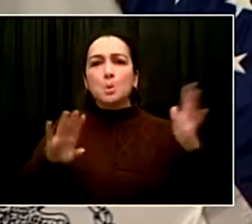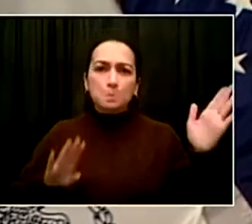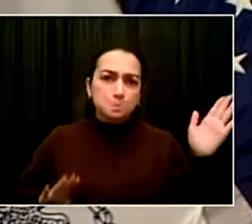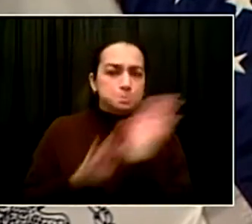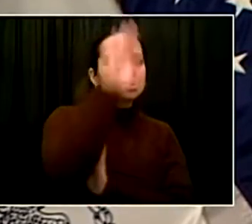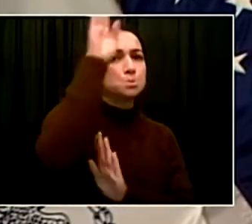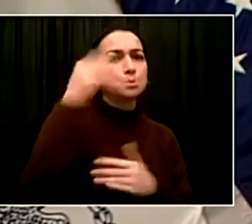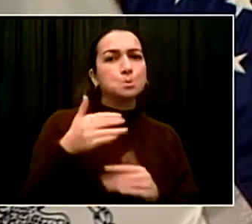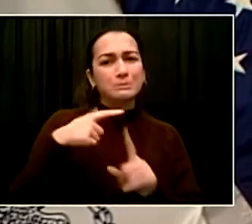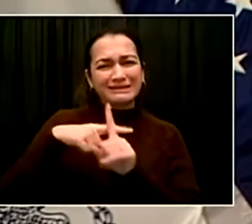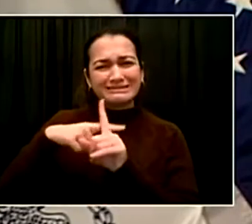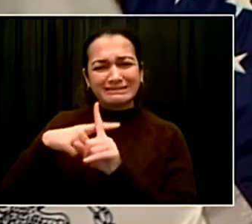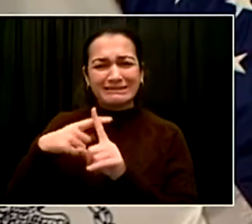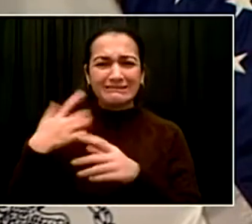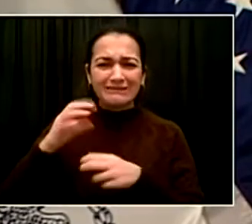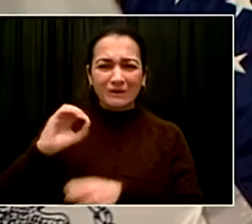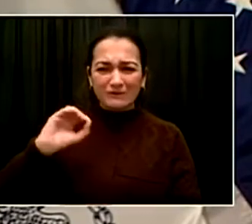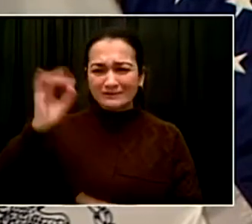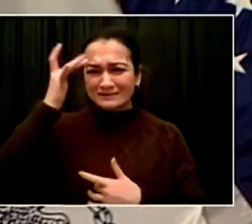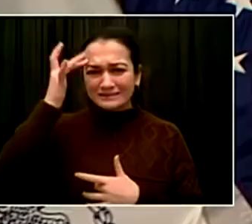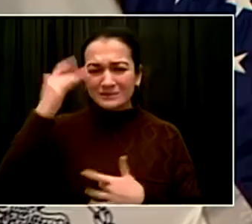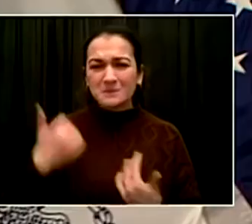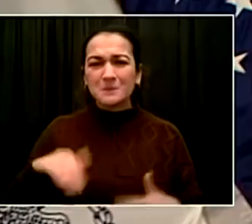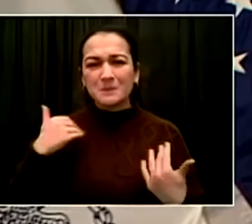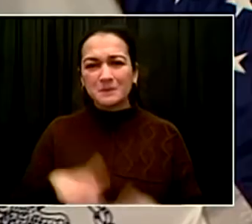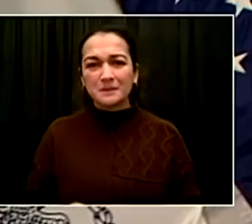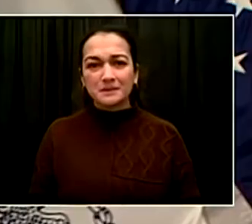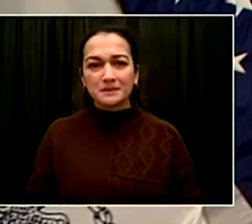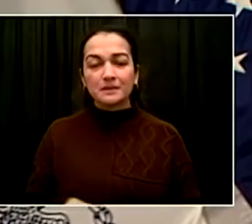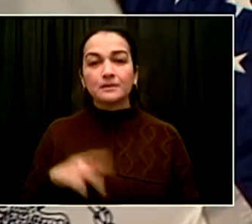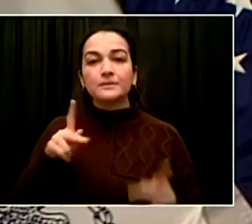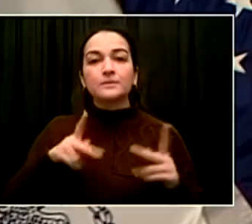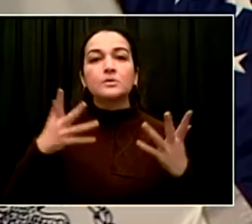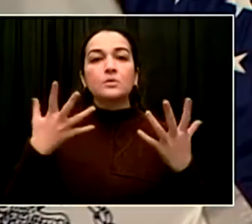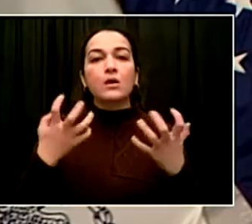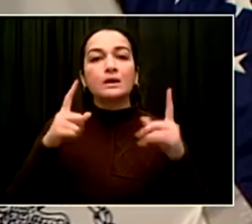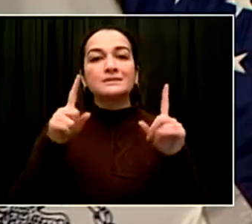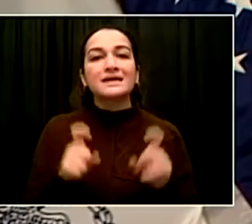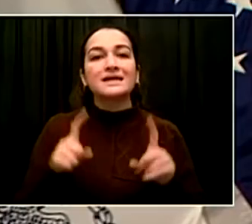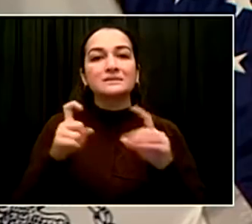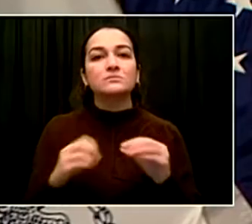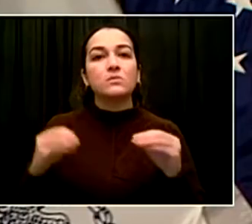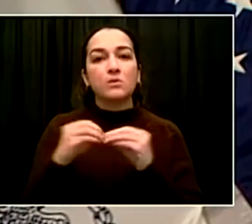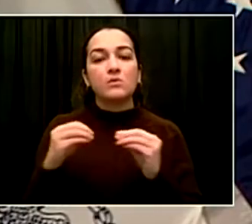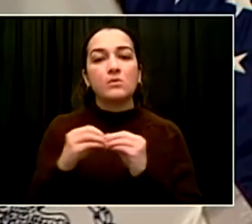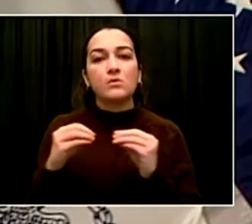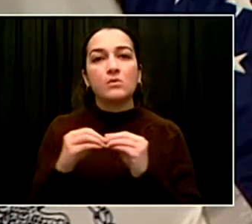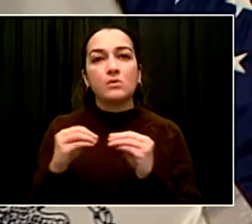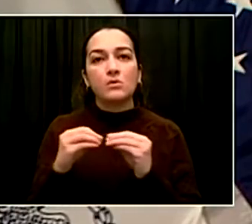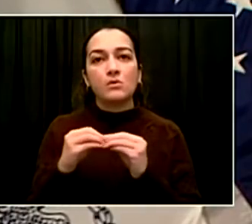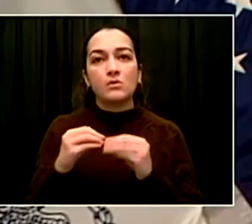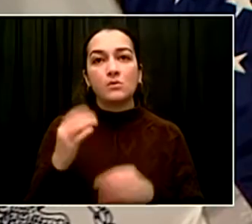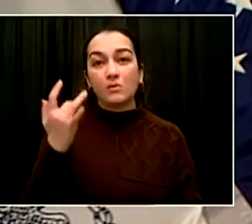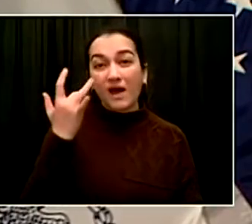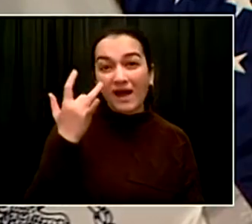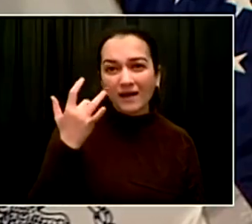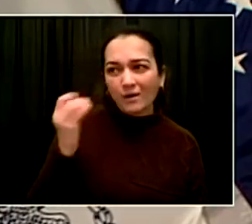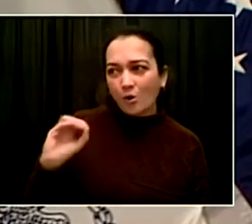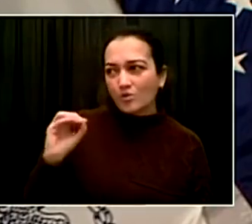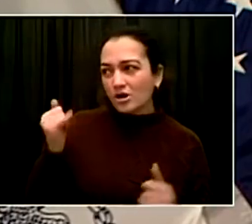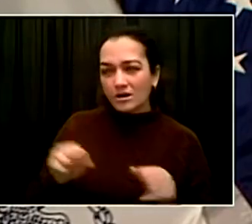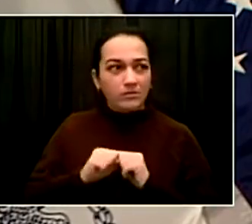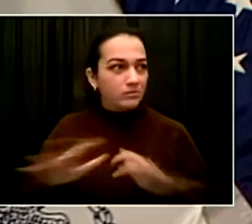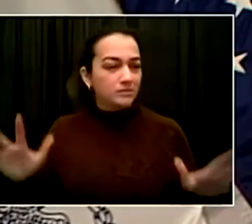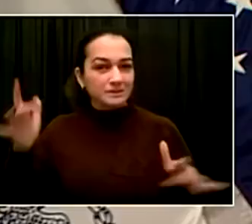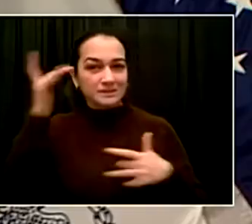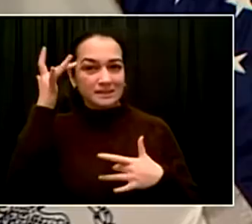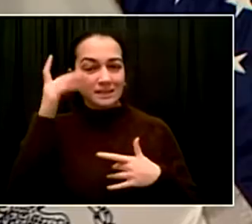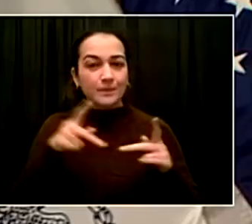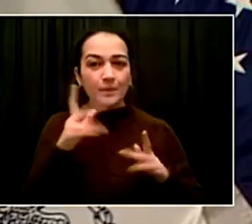ADJUST WANTS GETTING MORE